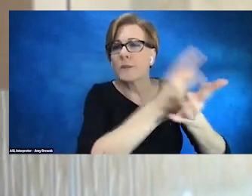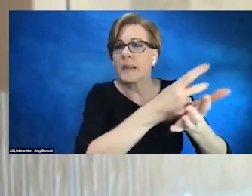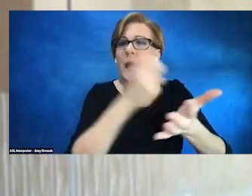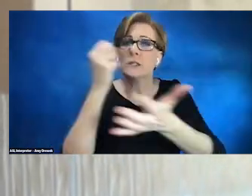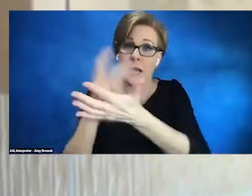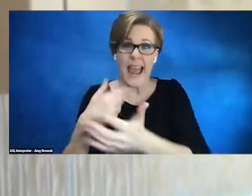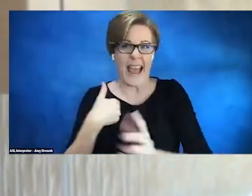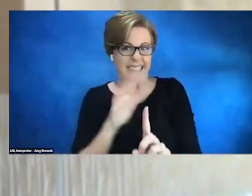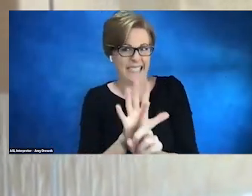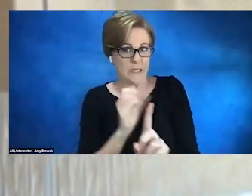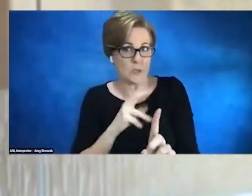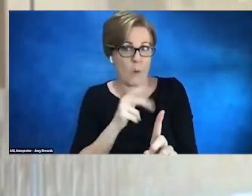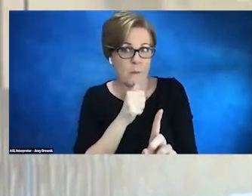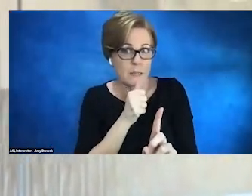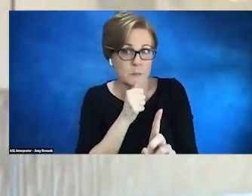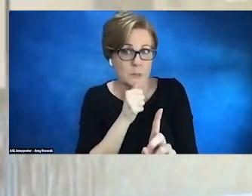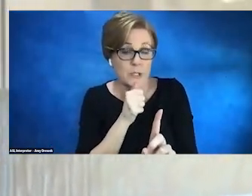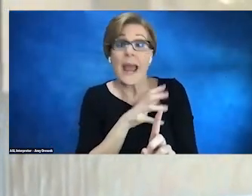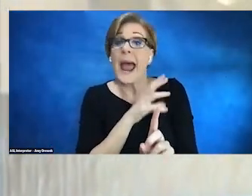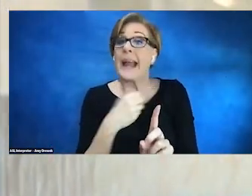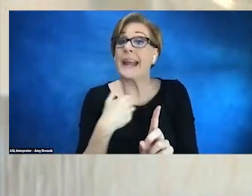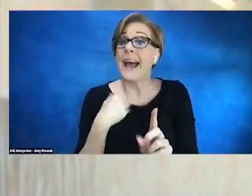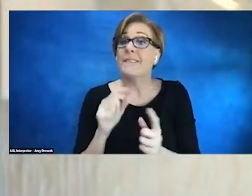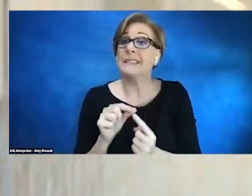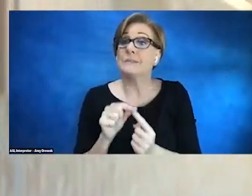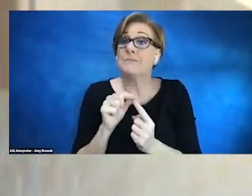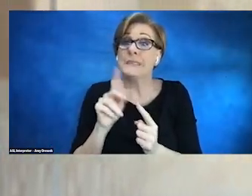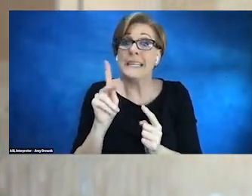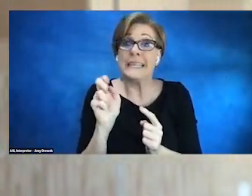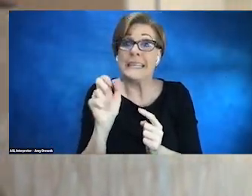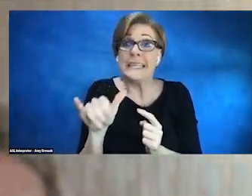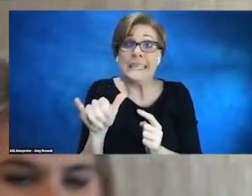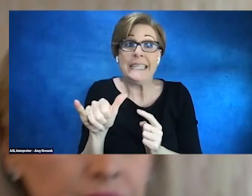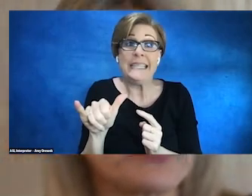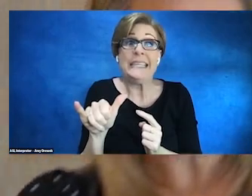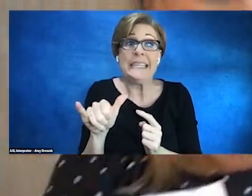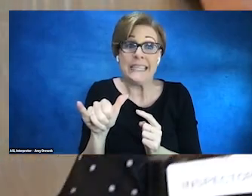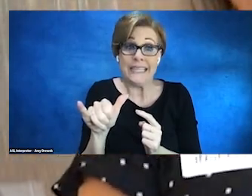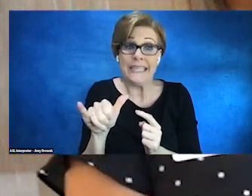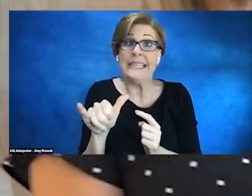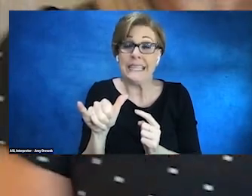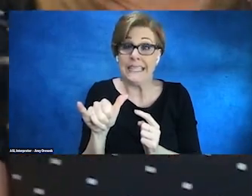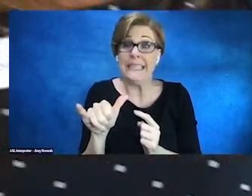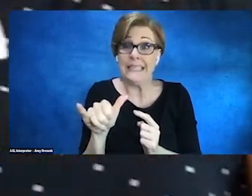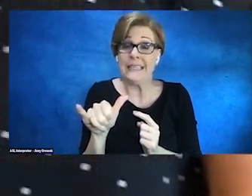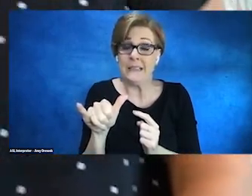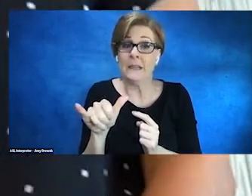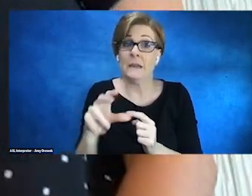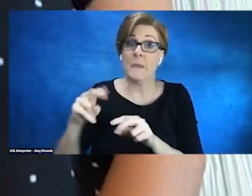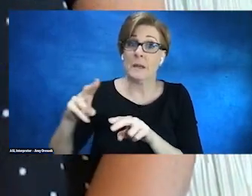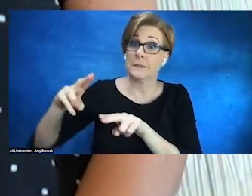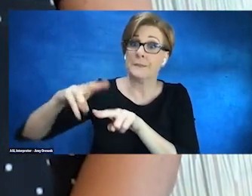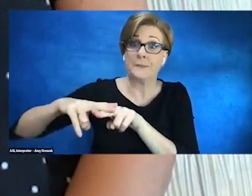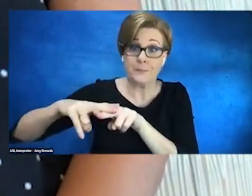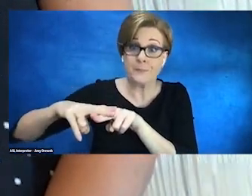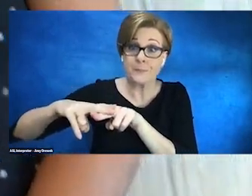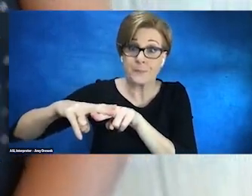gets assigned and it's again election specific that must be affixed to the equipment and then a